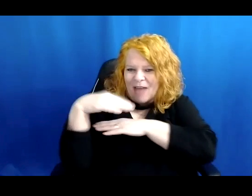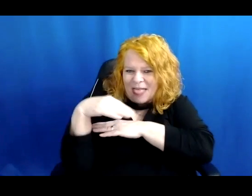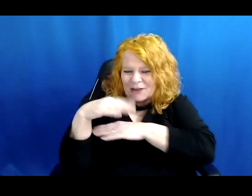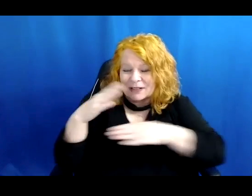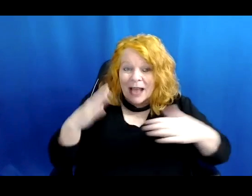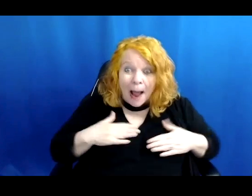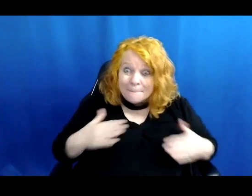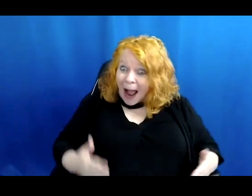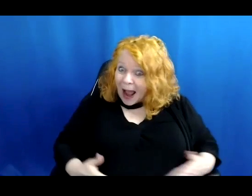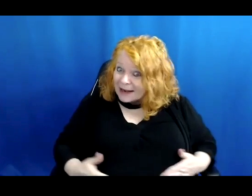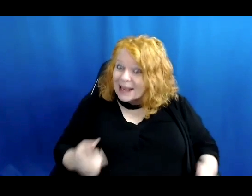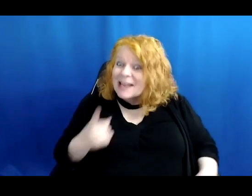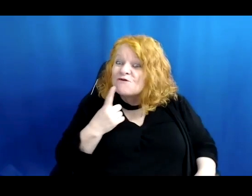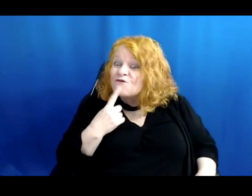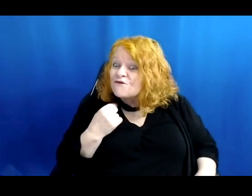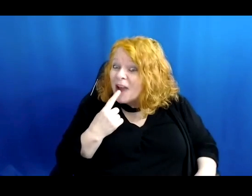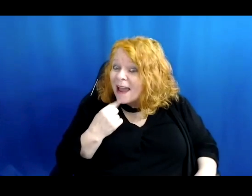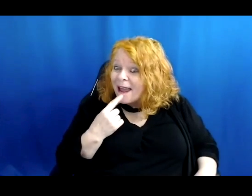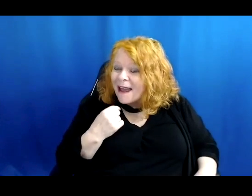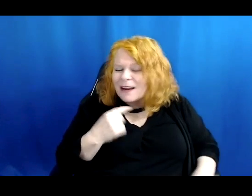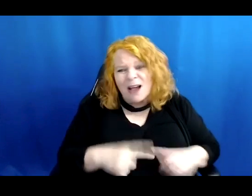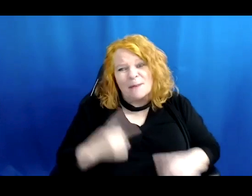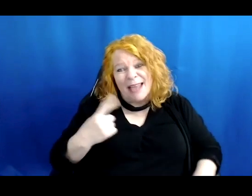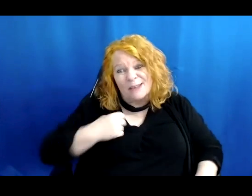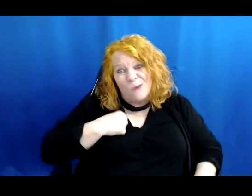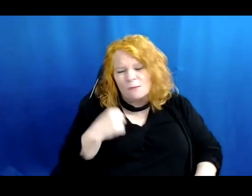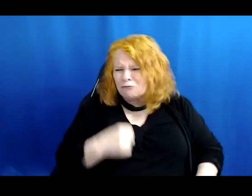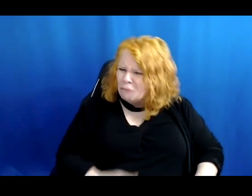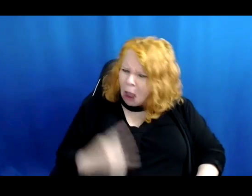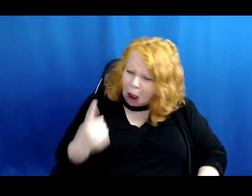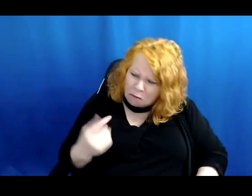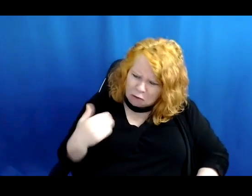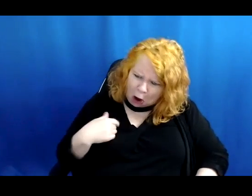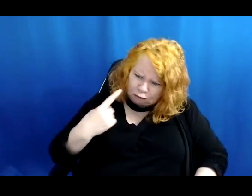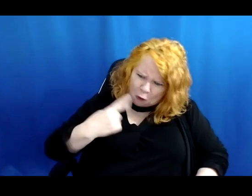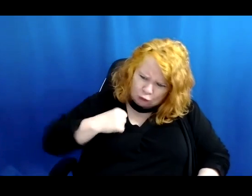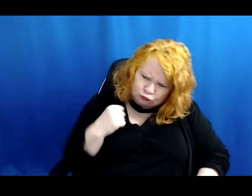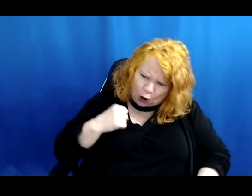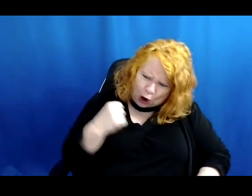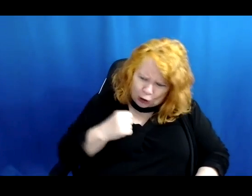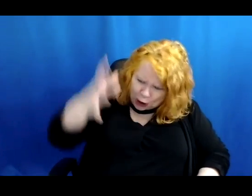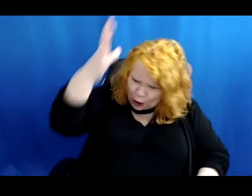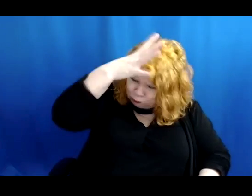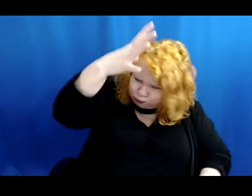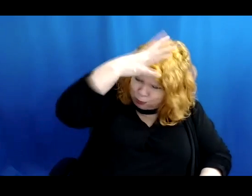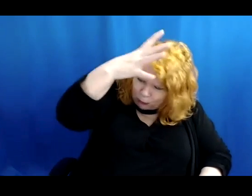And he has only got one wing. Papa:” I only got one wing, I am Papa the One-Winged